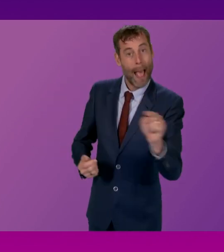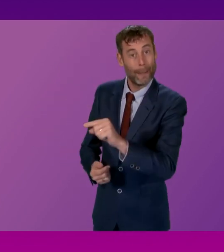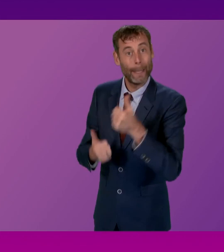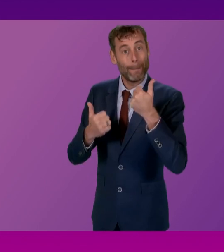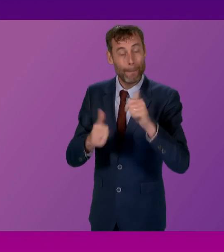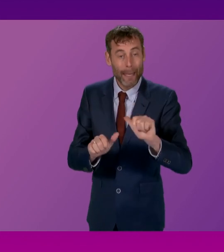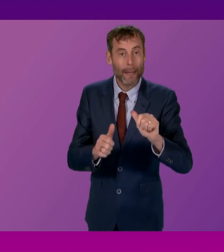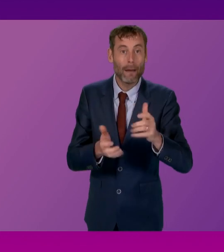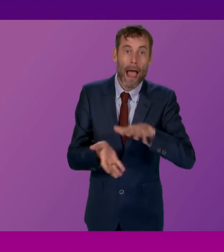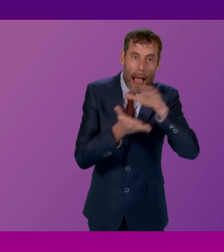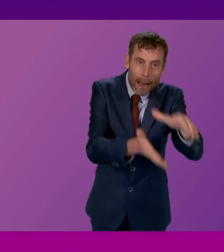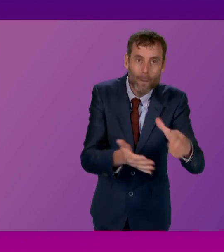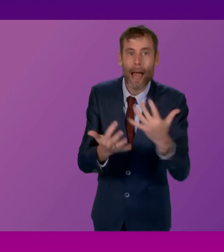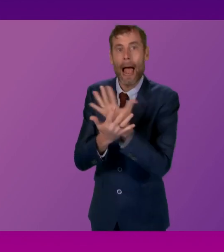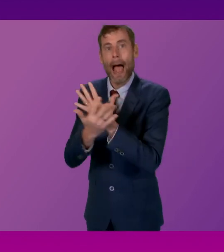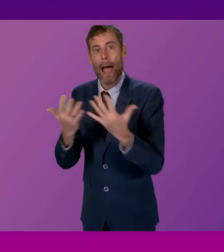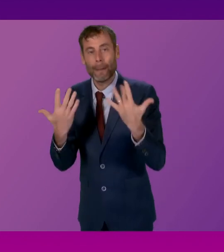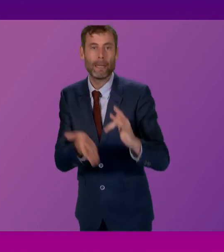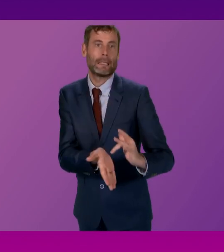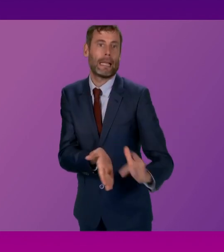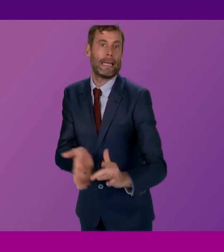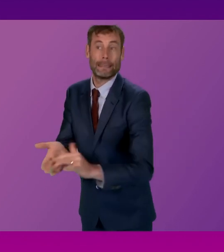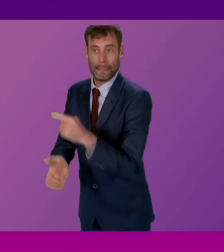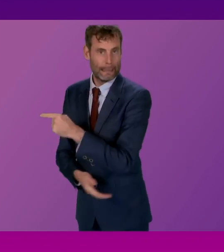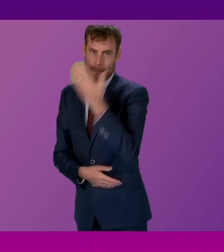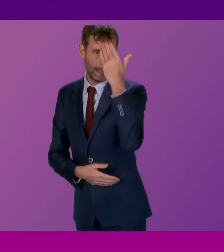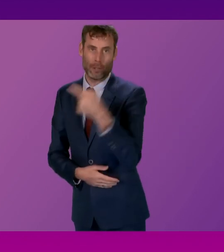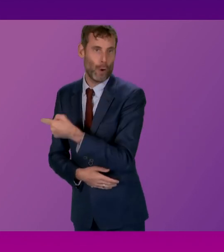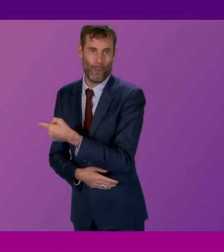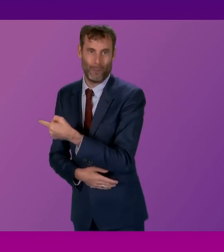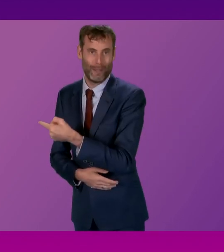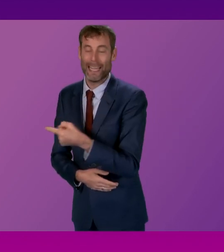notice, he does not know how many have deleted messages and he claims that the Government’s